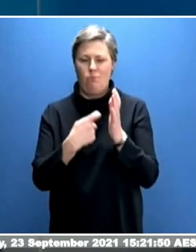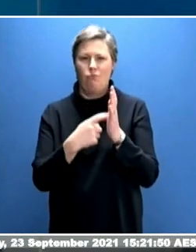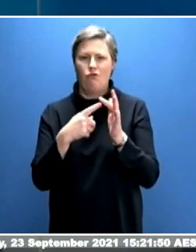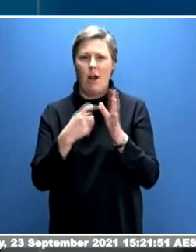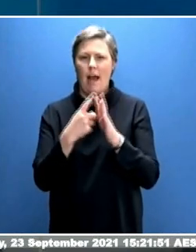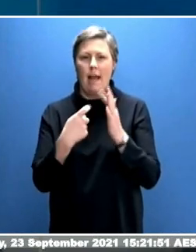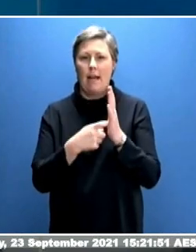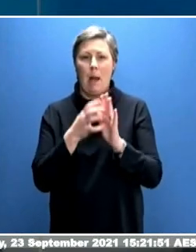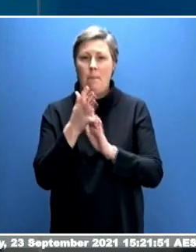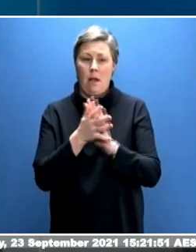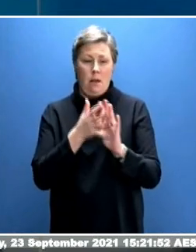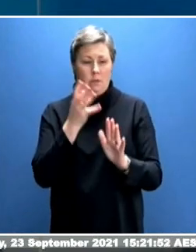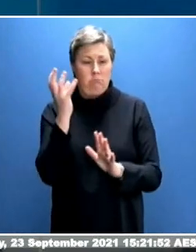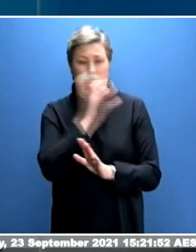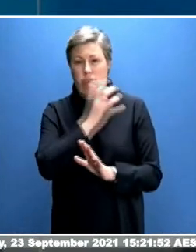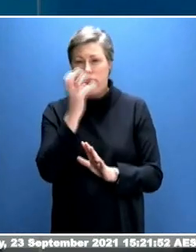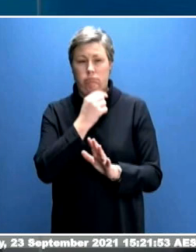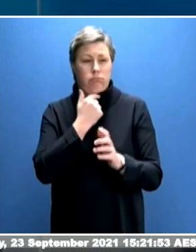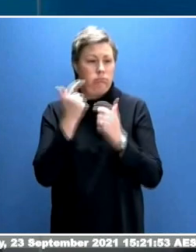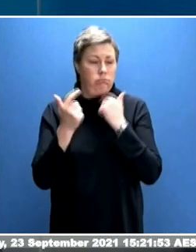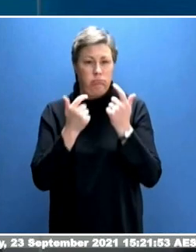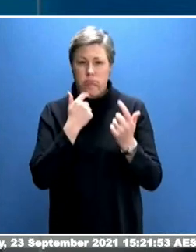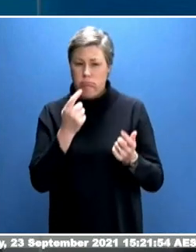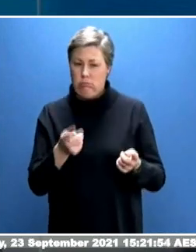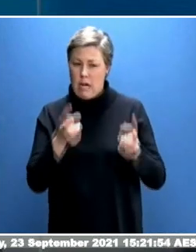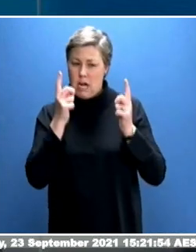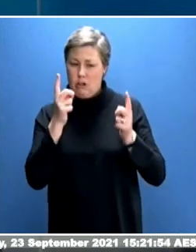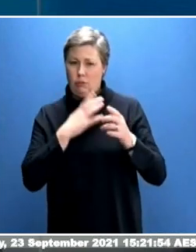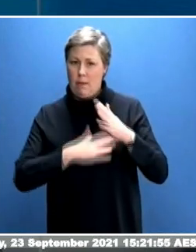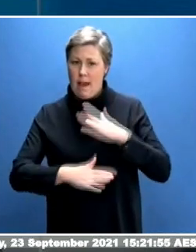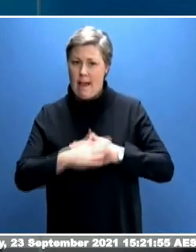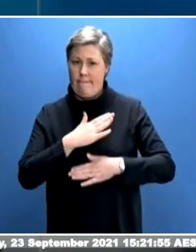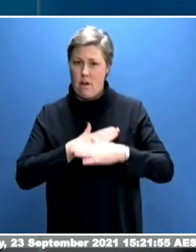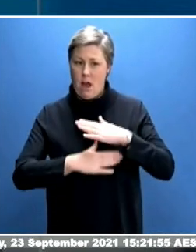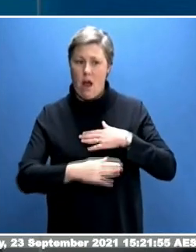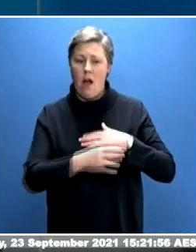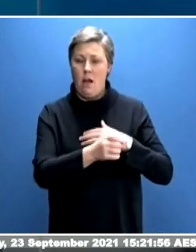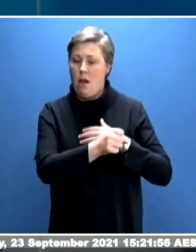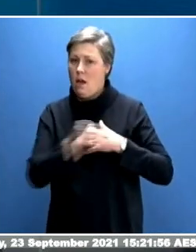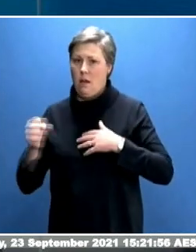had very extreme dangerous behaviours. It's not a circuit breaker in the sense of the other models where